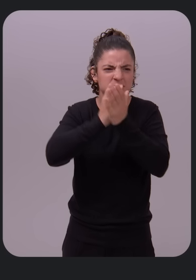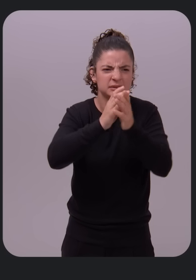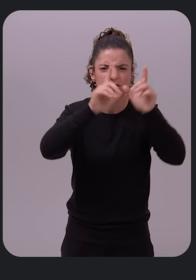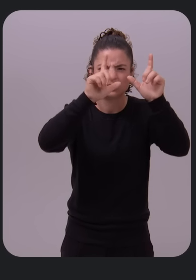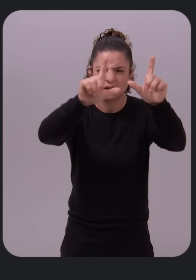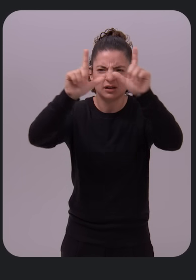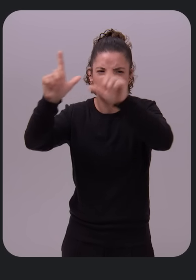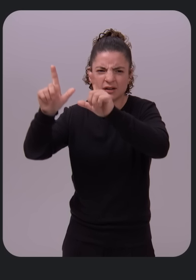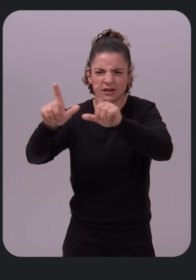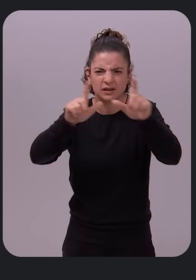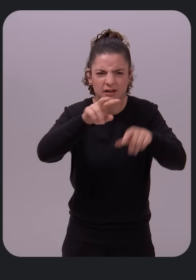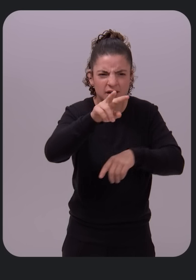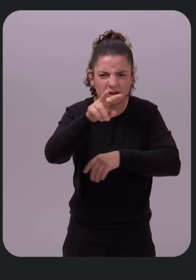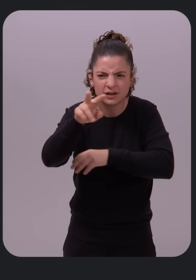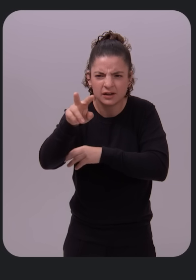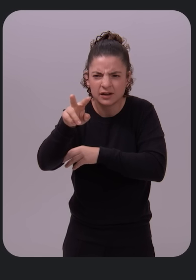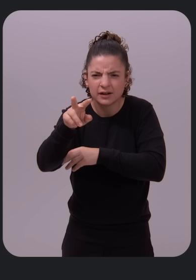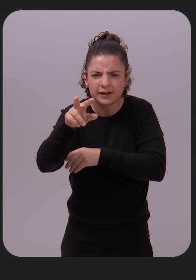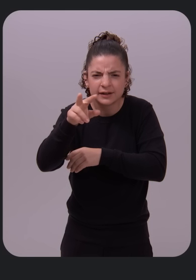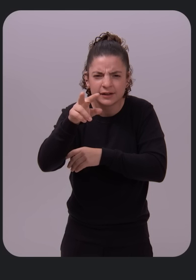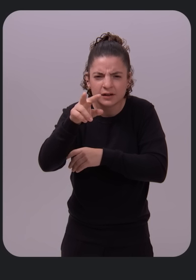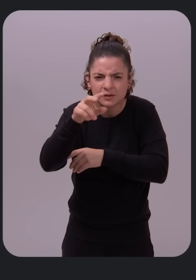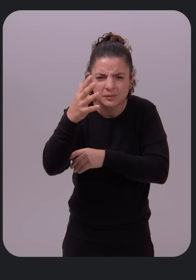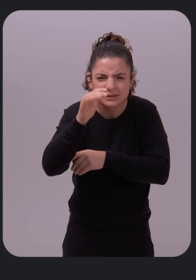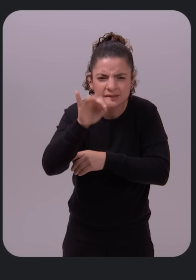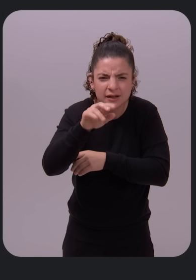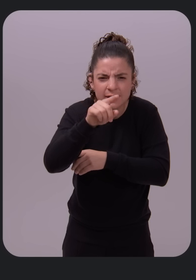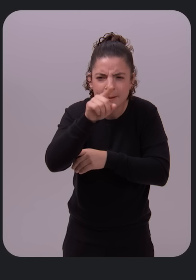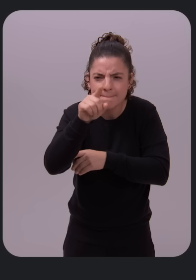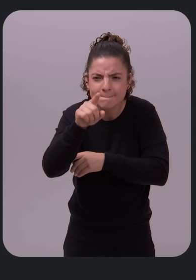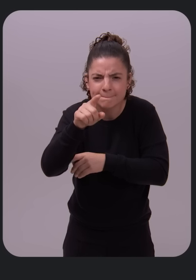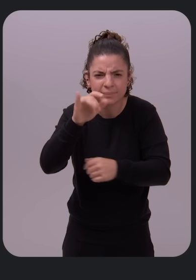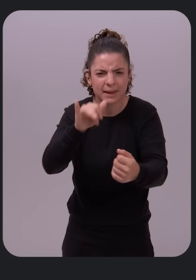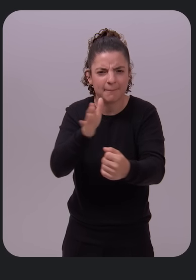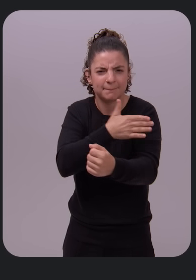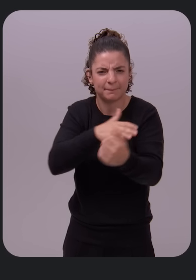Like, what band is this, and how are they connected to this place?